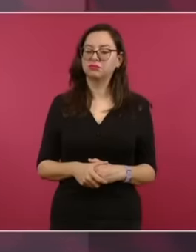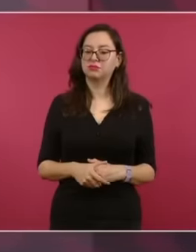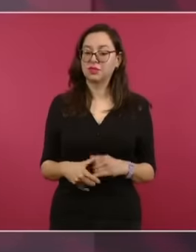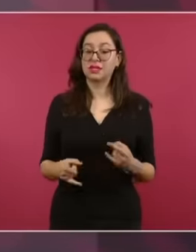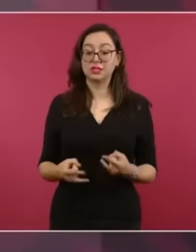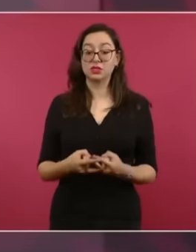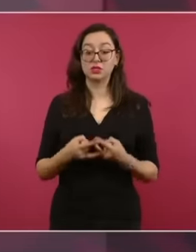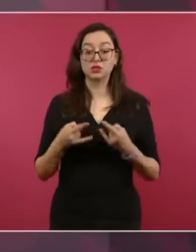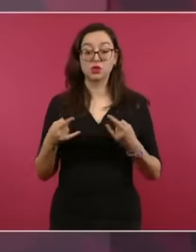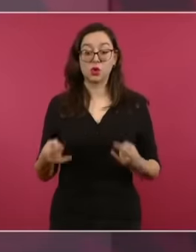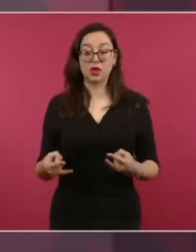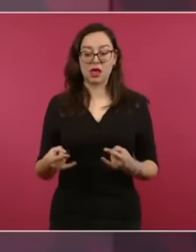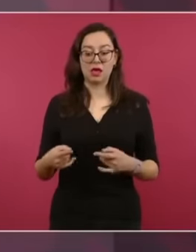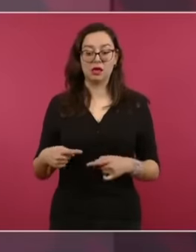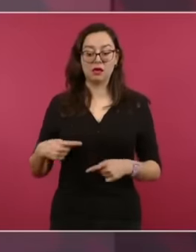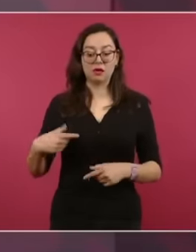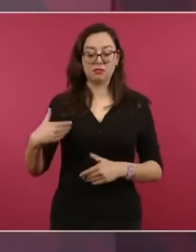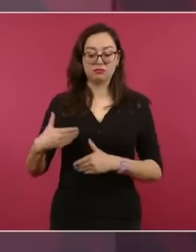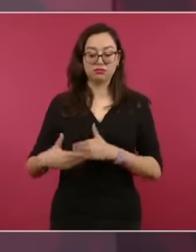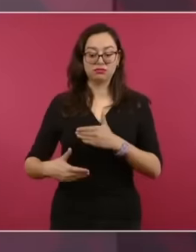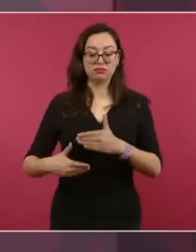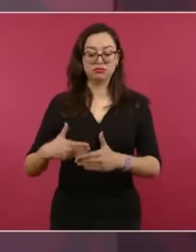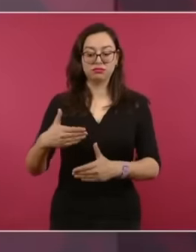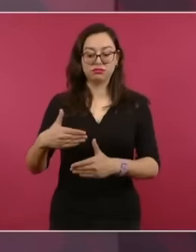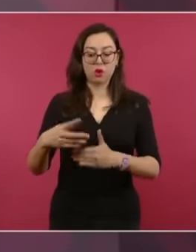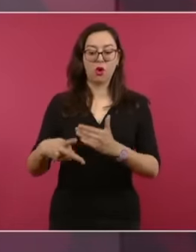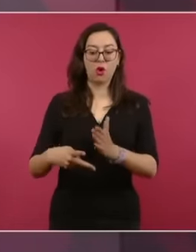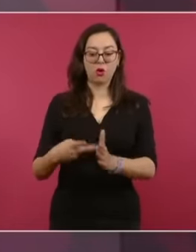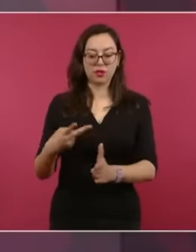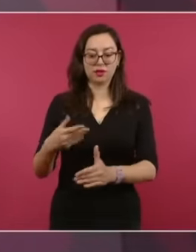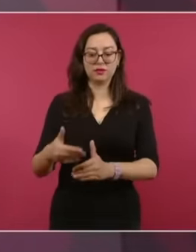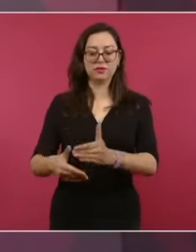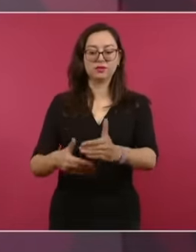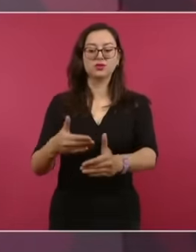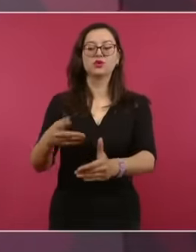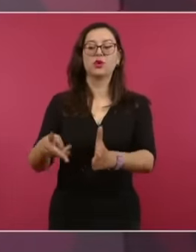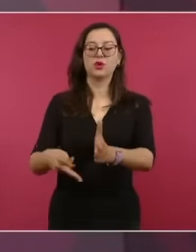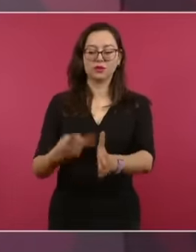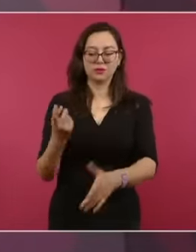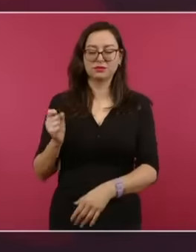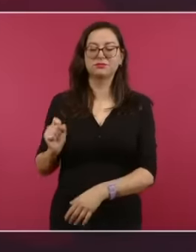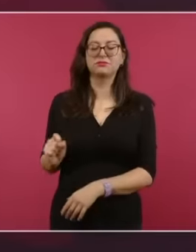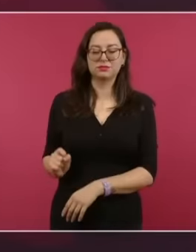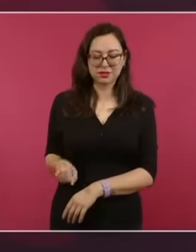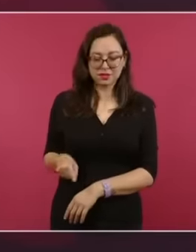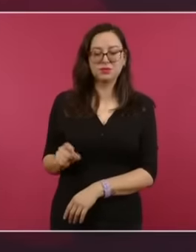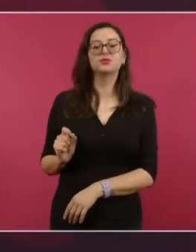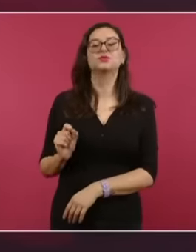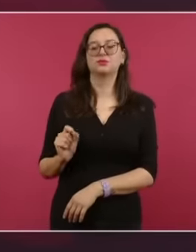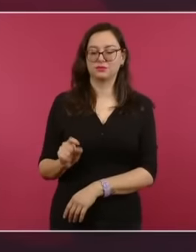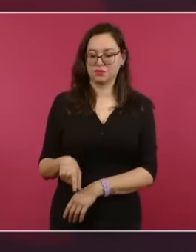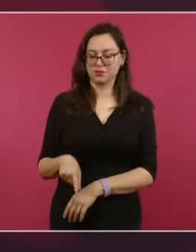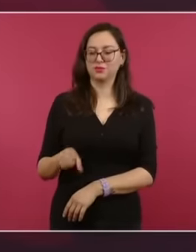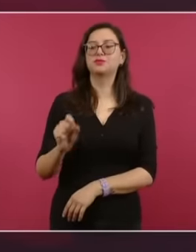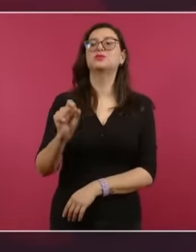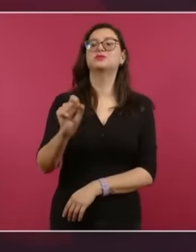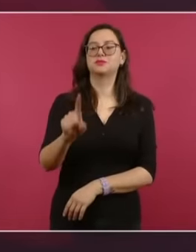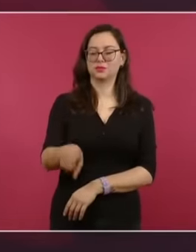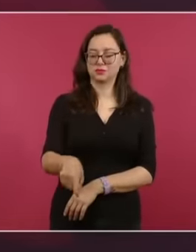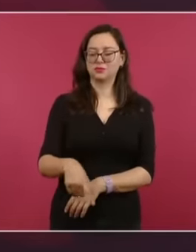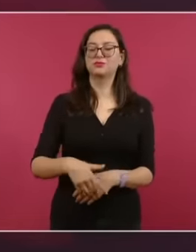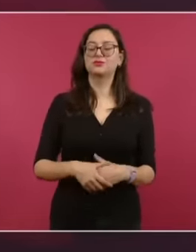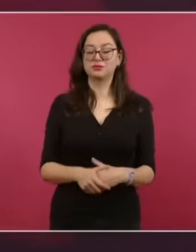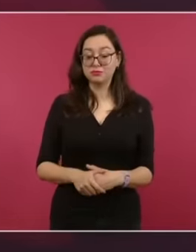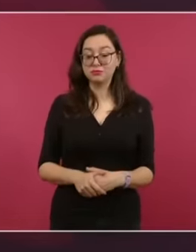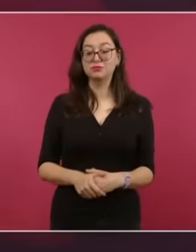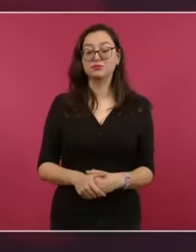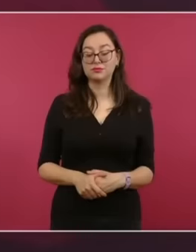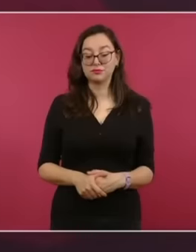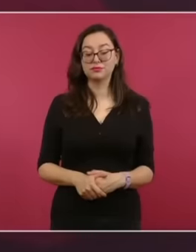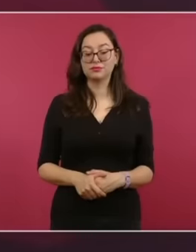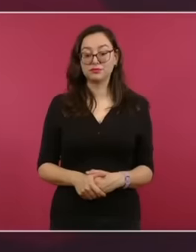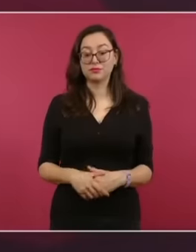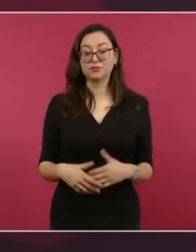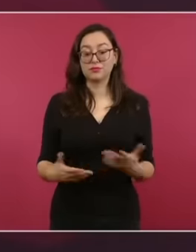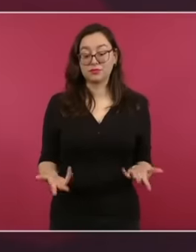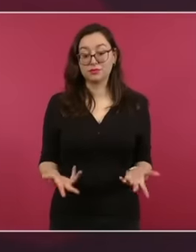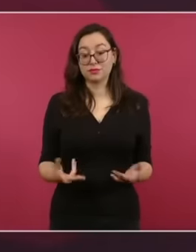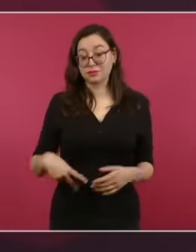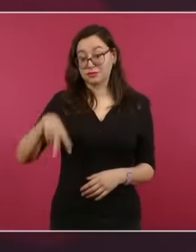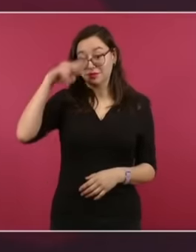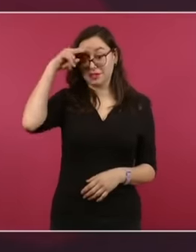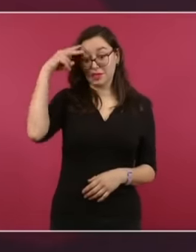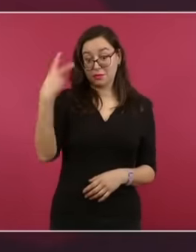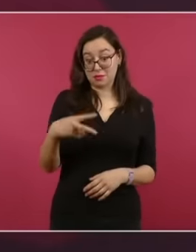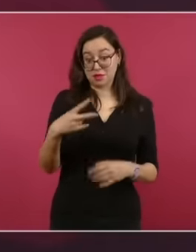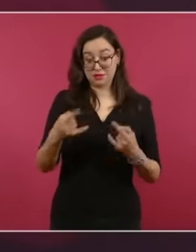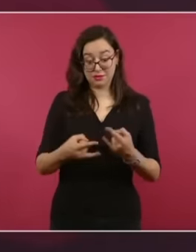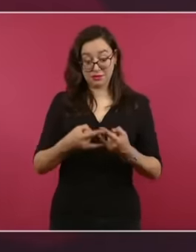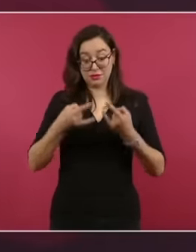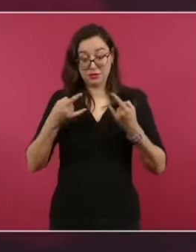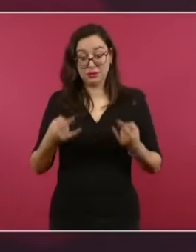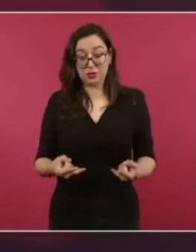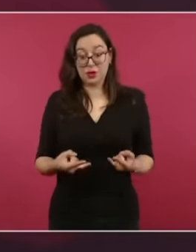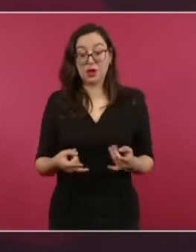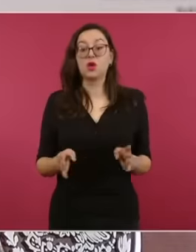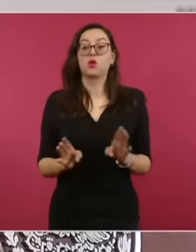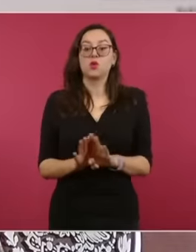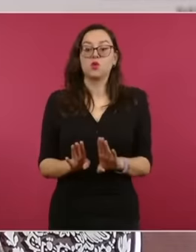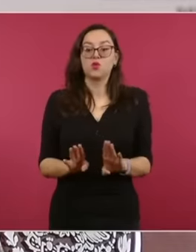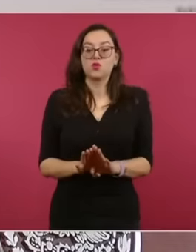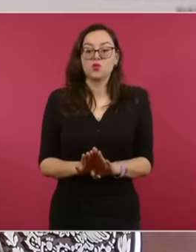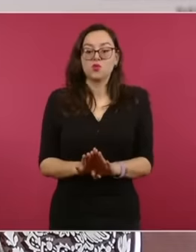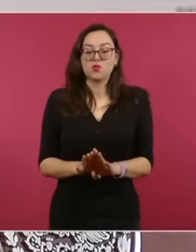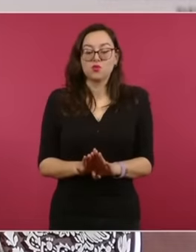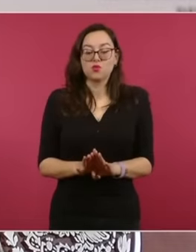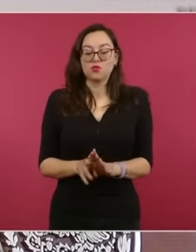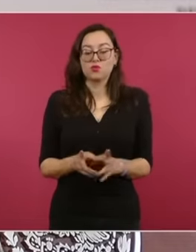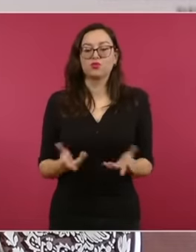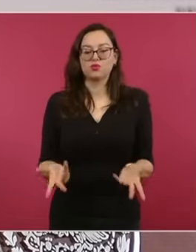general, history does repeat itself. and the history of Mexico, that is why we insist a lot on the knowledge